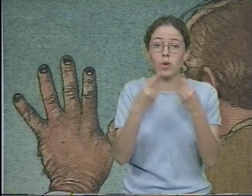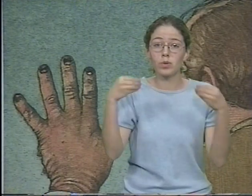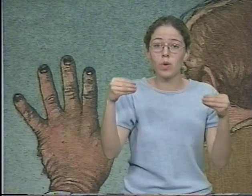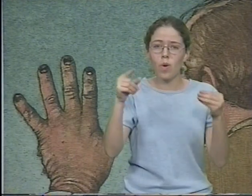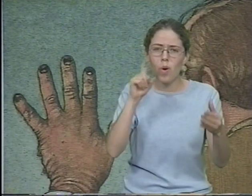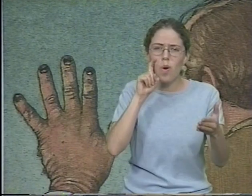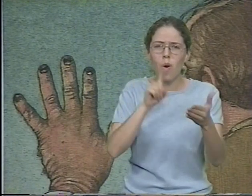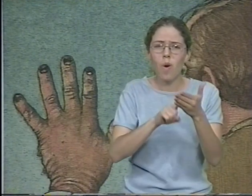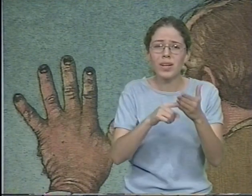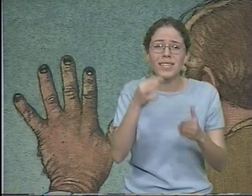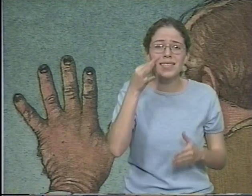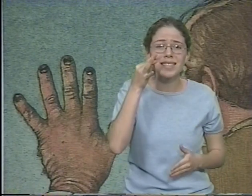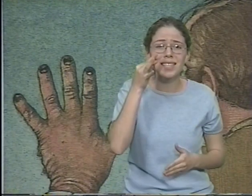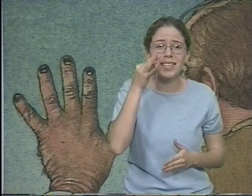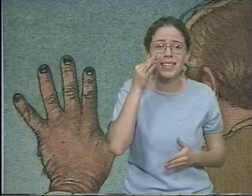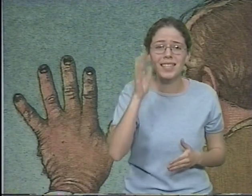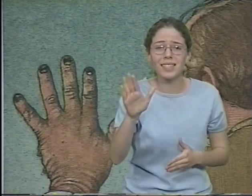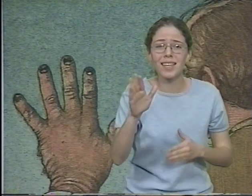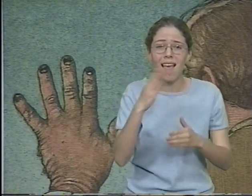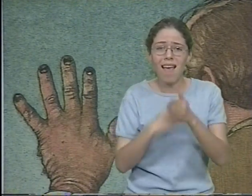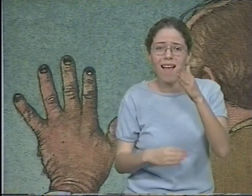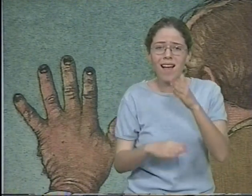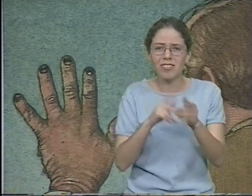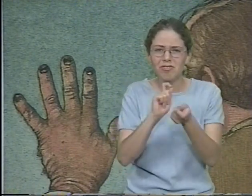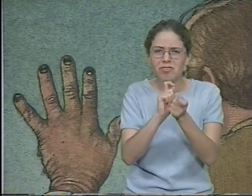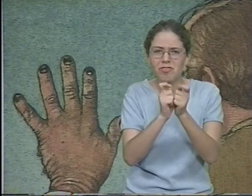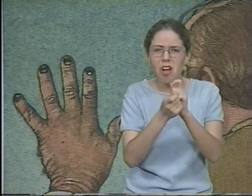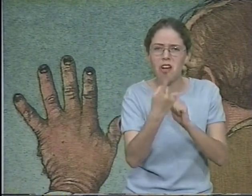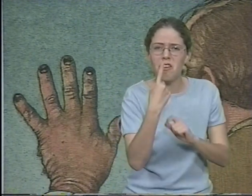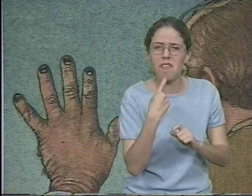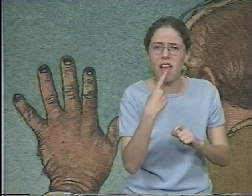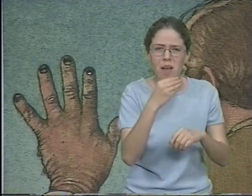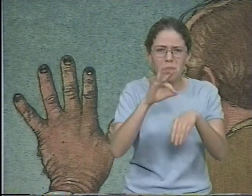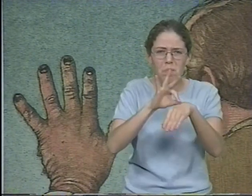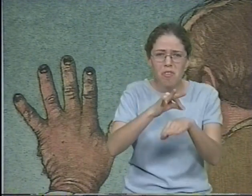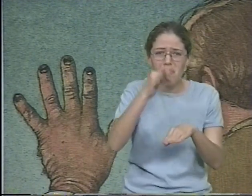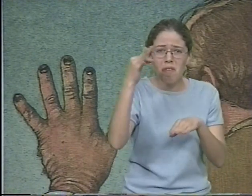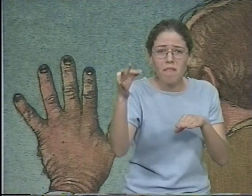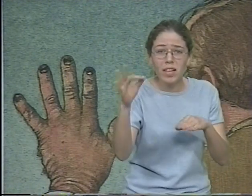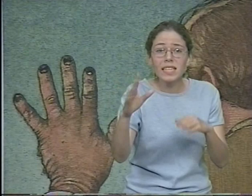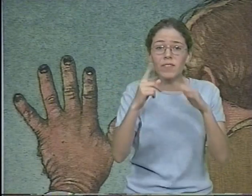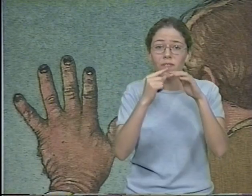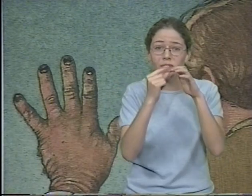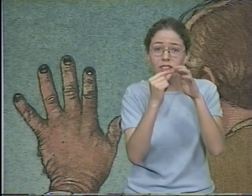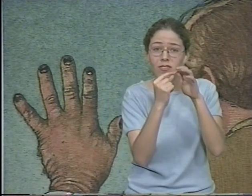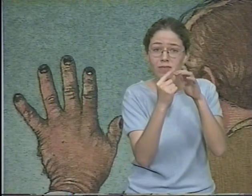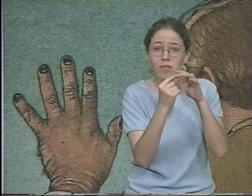the skin from his hands turning red and peeling off. His fingernails stopped growing.